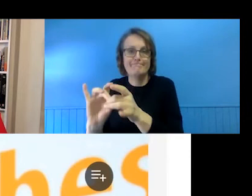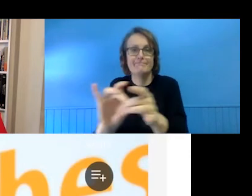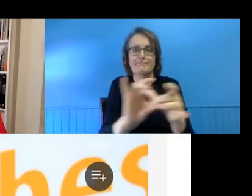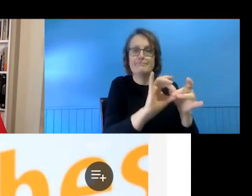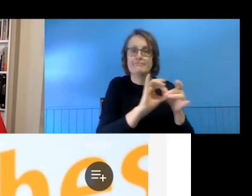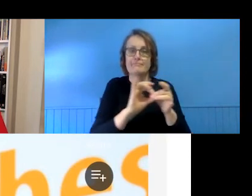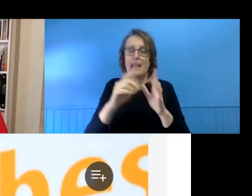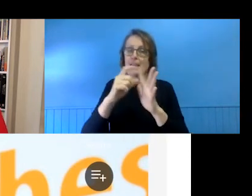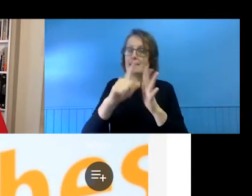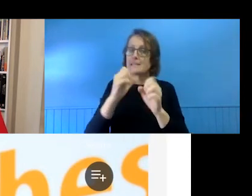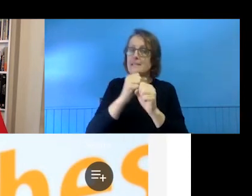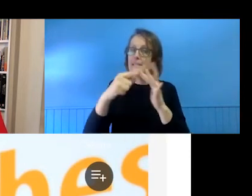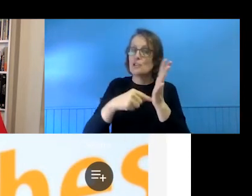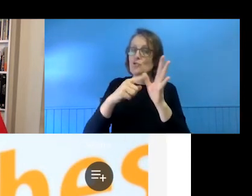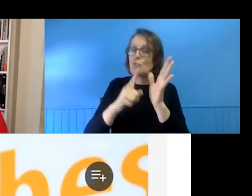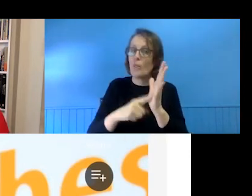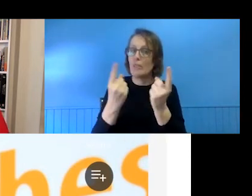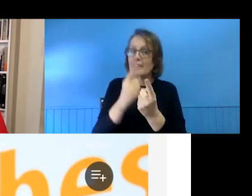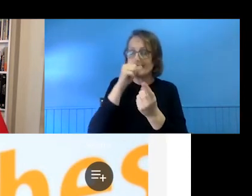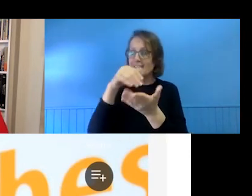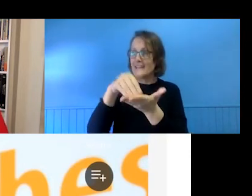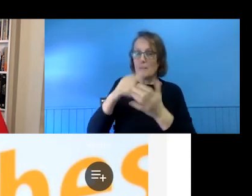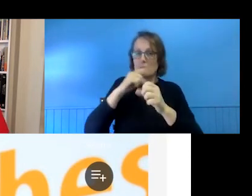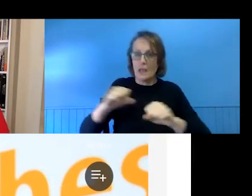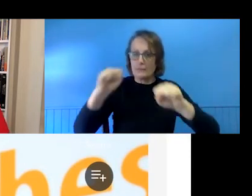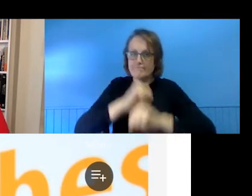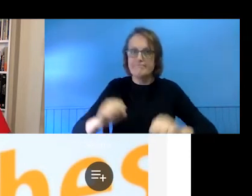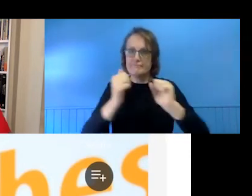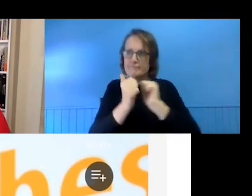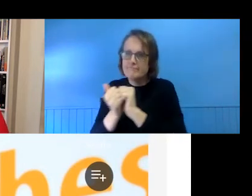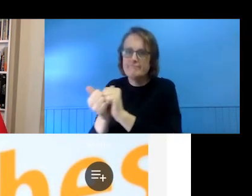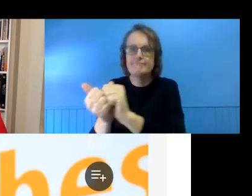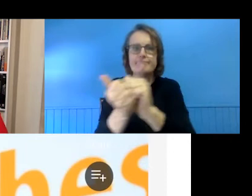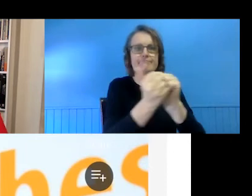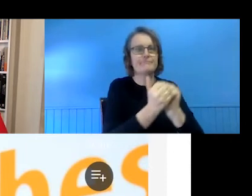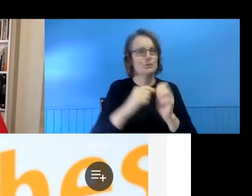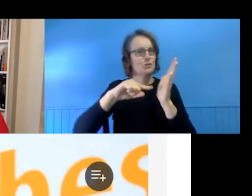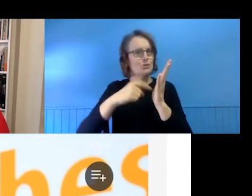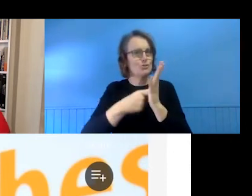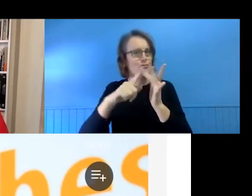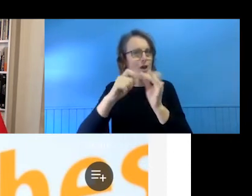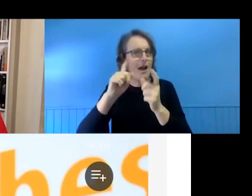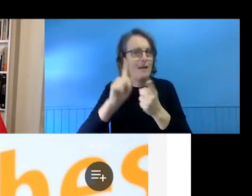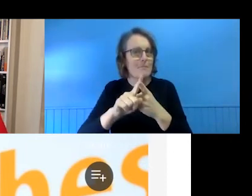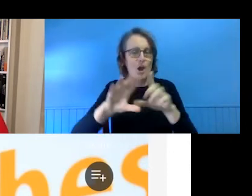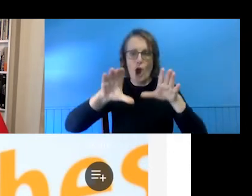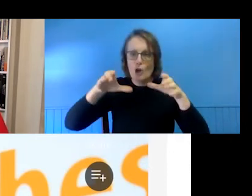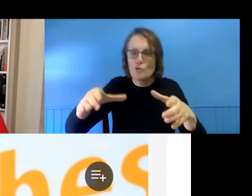can help us to revive this idea of a tribe. A group of people who share